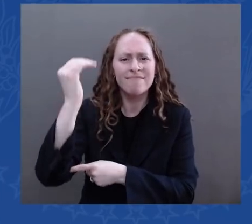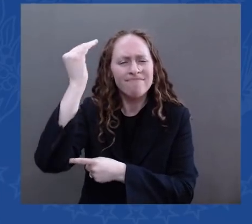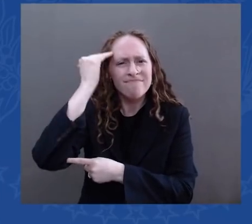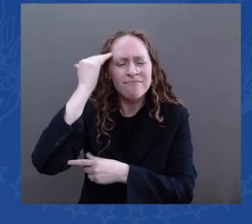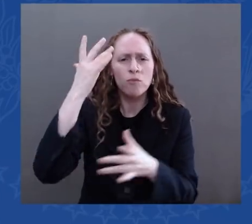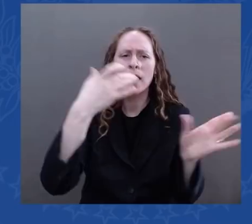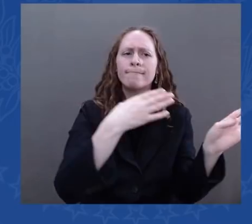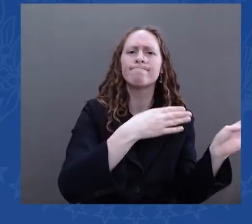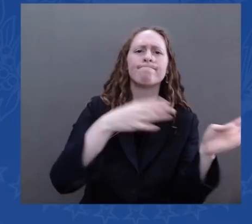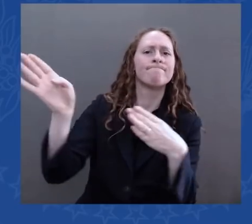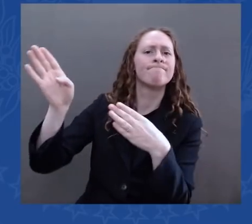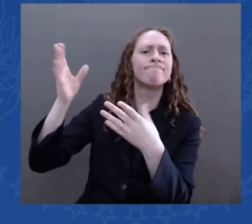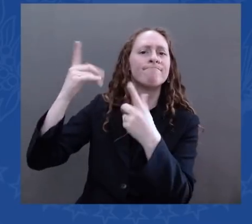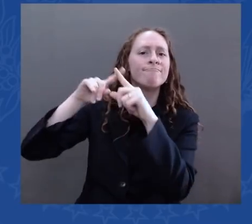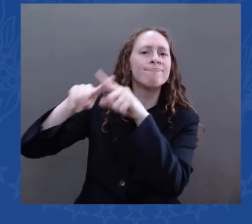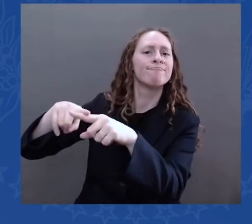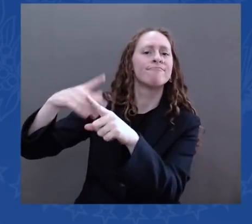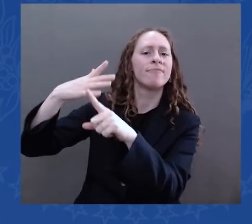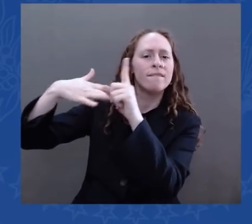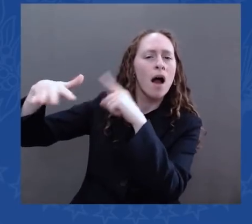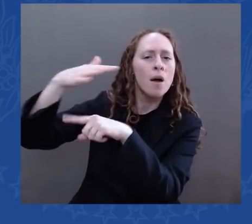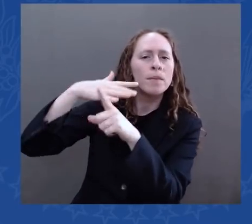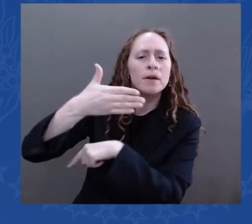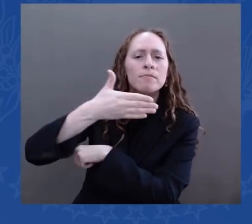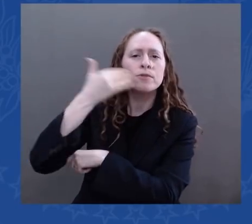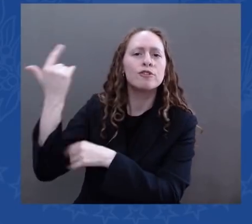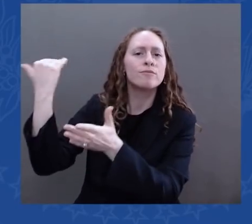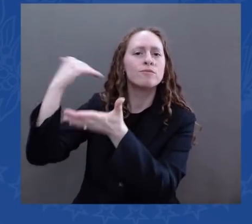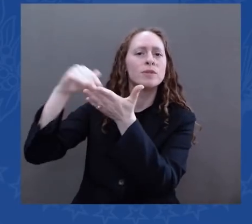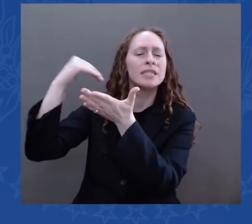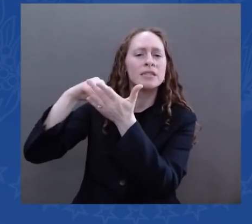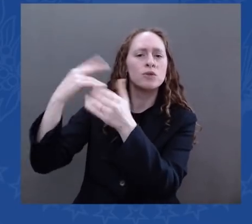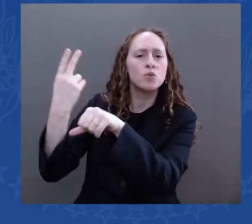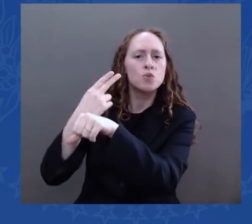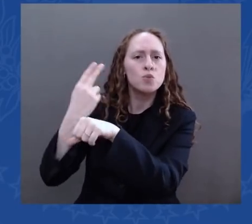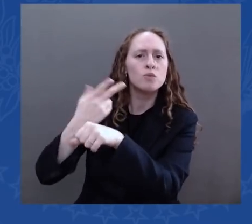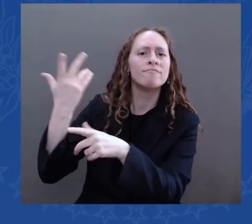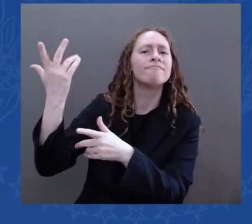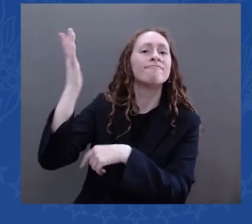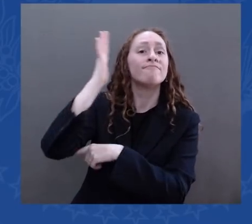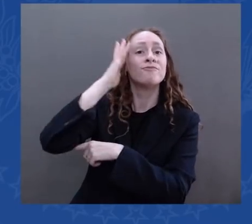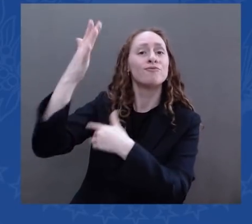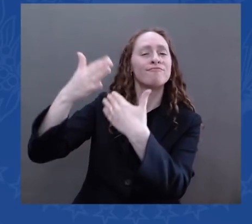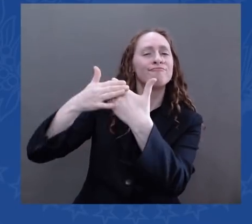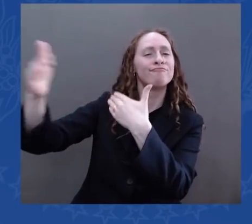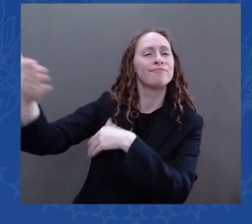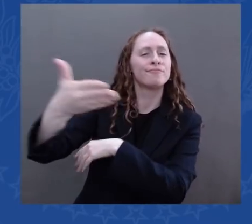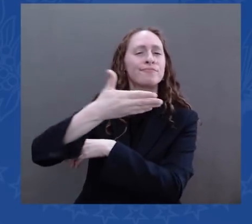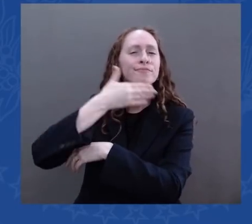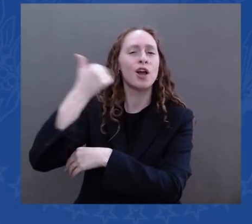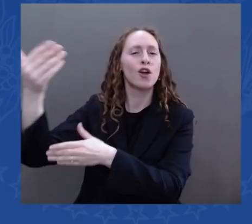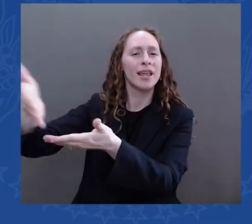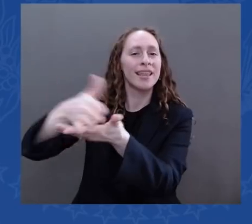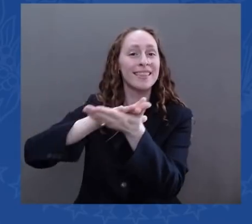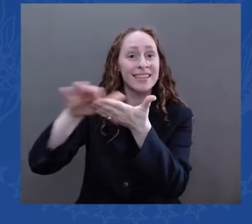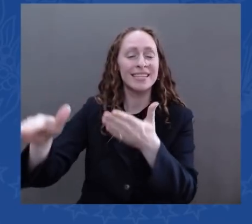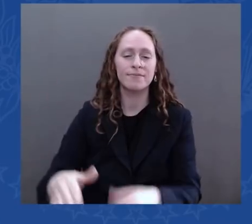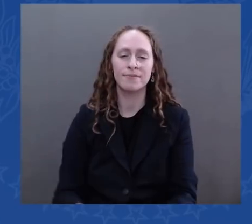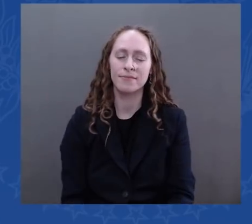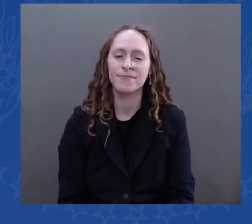My budget also invests in other areas of bipartisan common good -- I call them "unity agendas;" I spoke to them at the State of the Union --